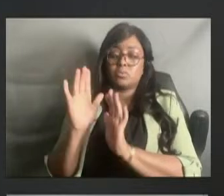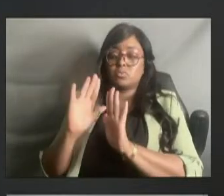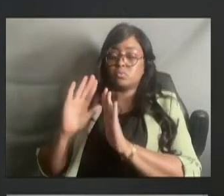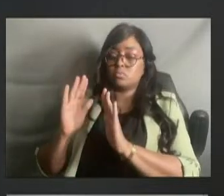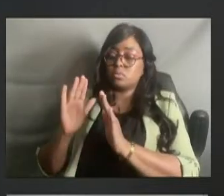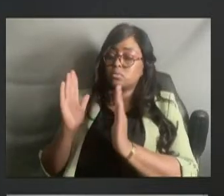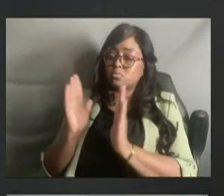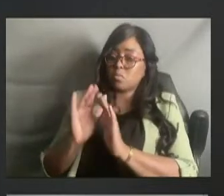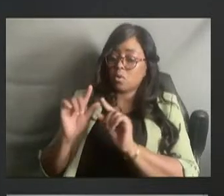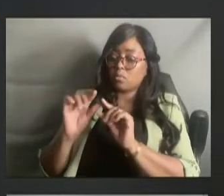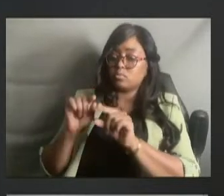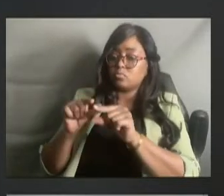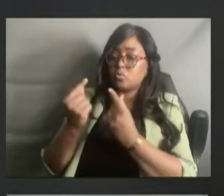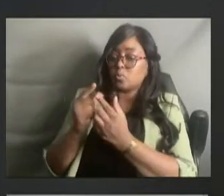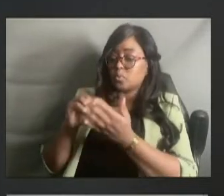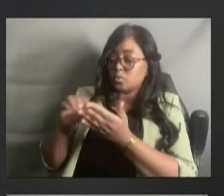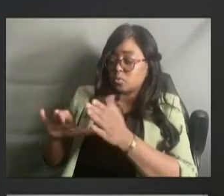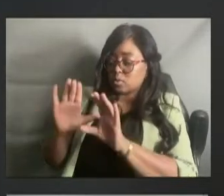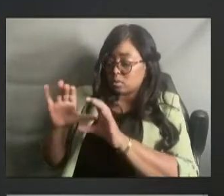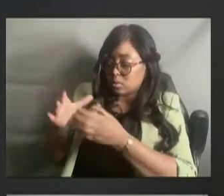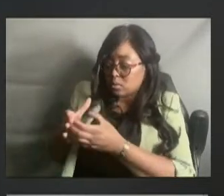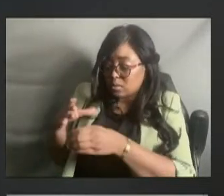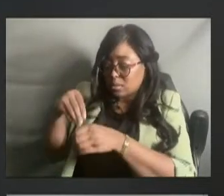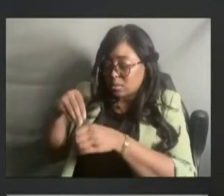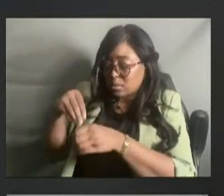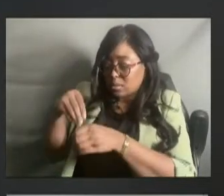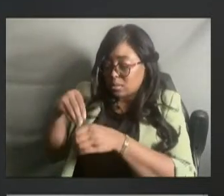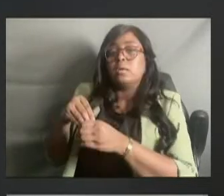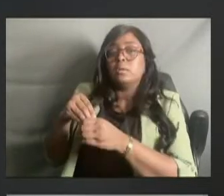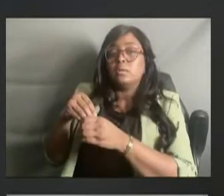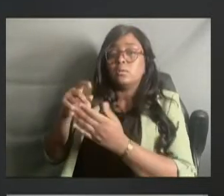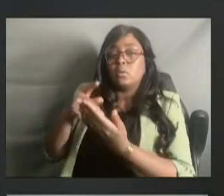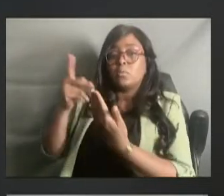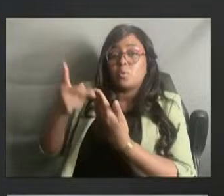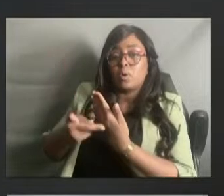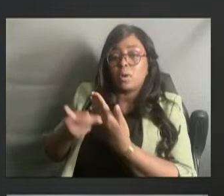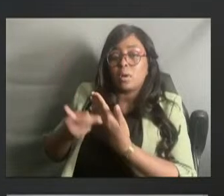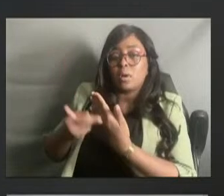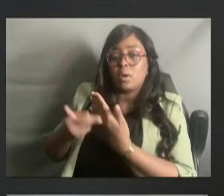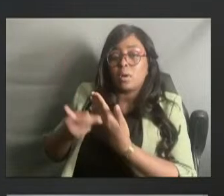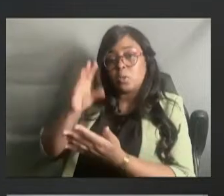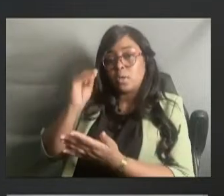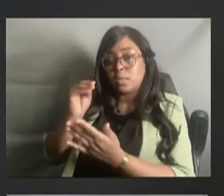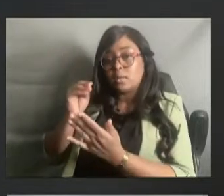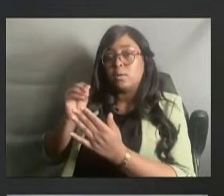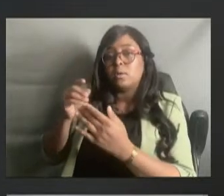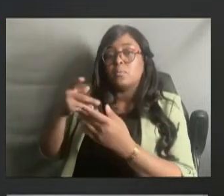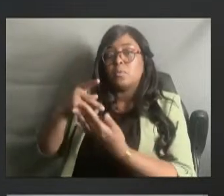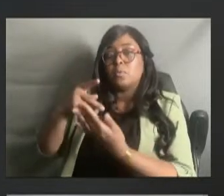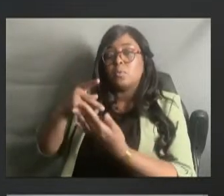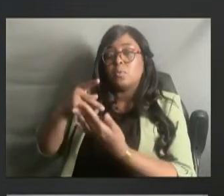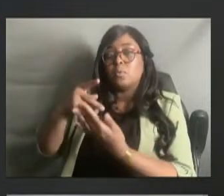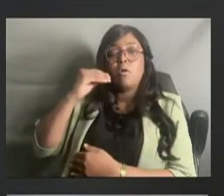working very hard with a, with the small group of students that are engaged in this program and